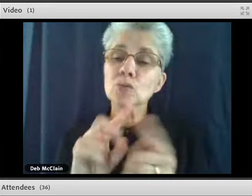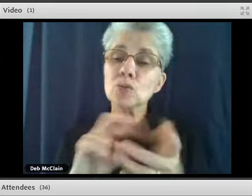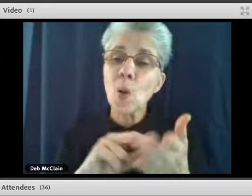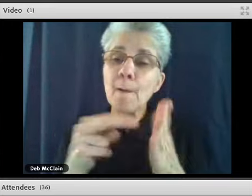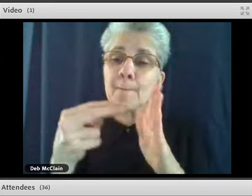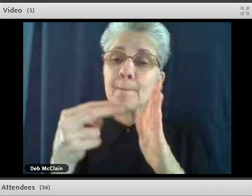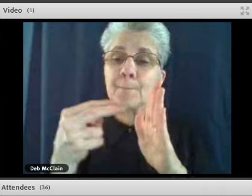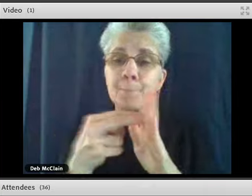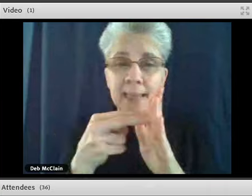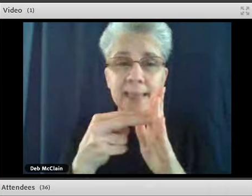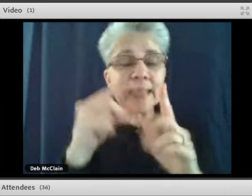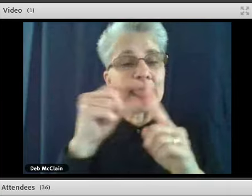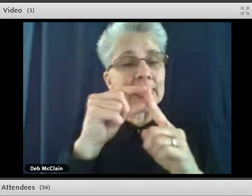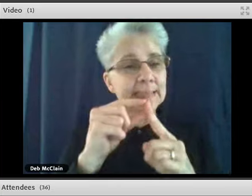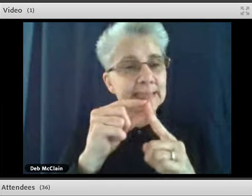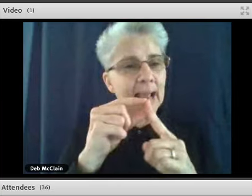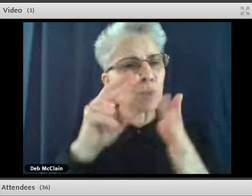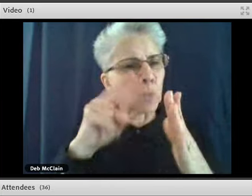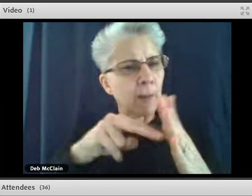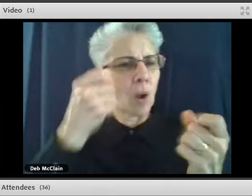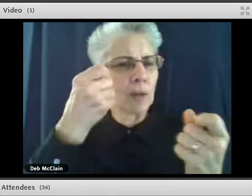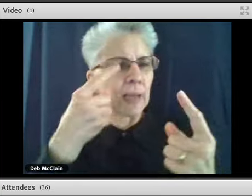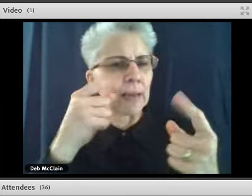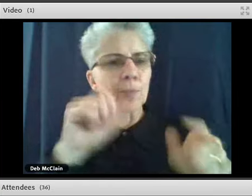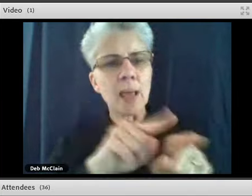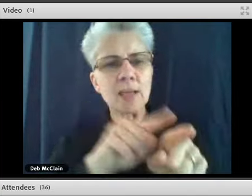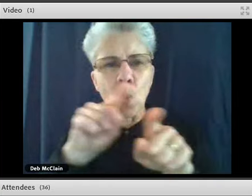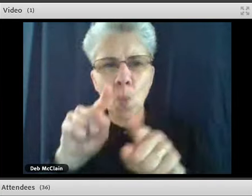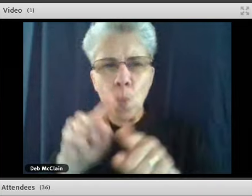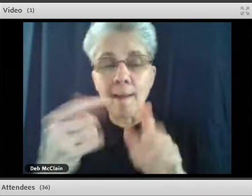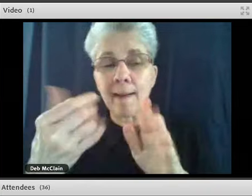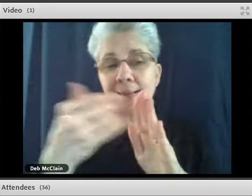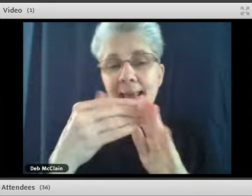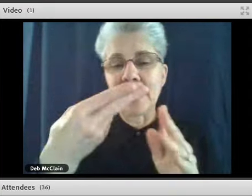but it's also that the text content is readable and understandable.